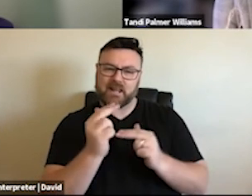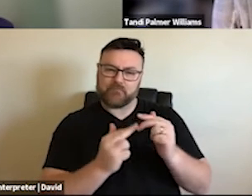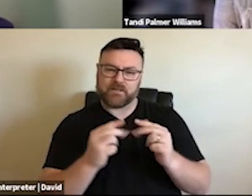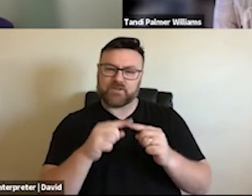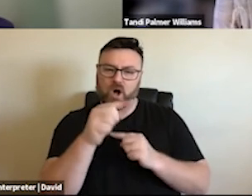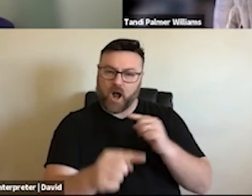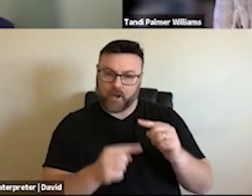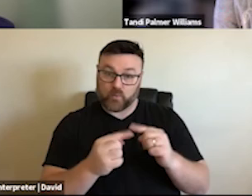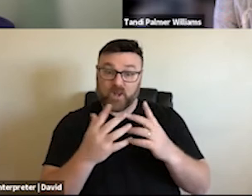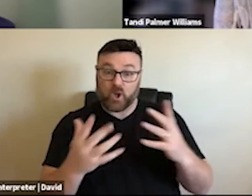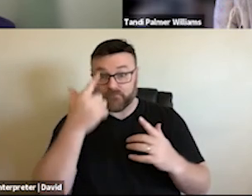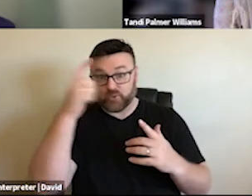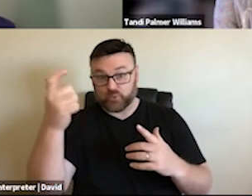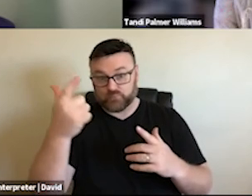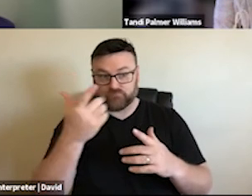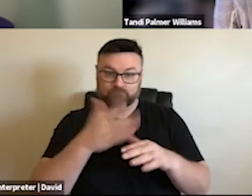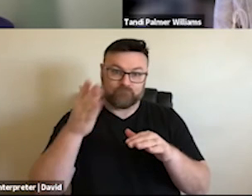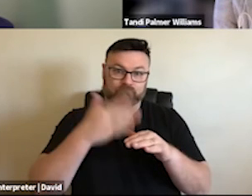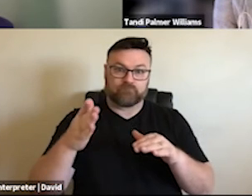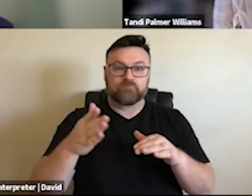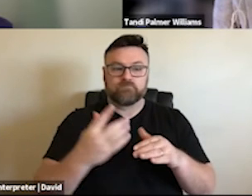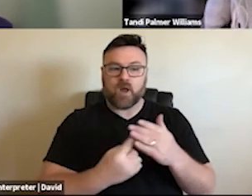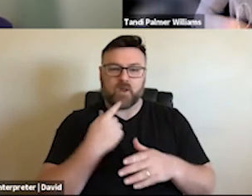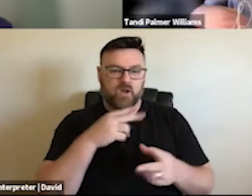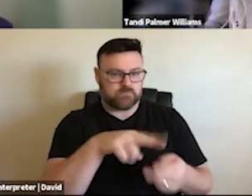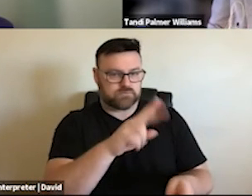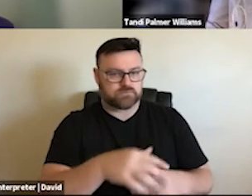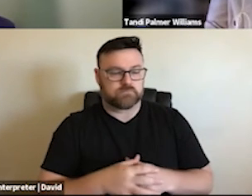I can only see this number increasing really.